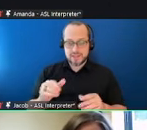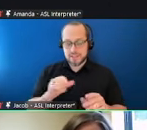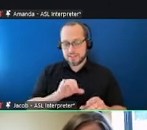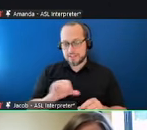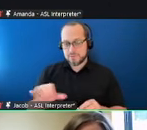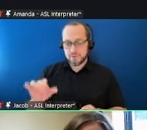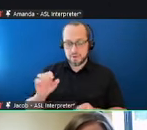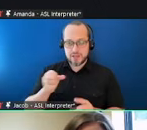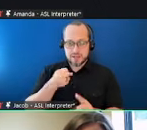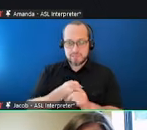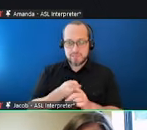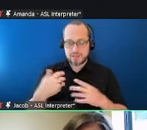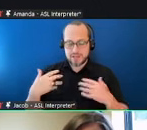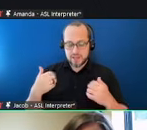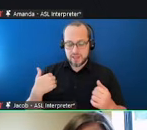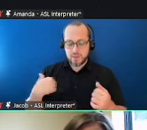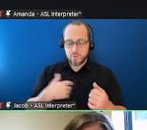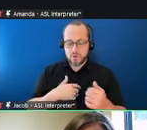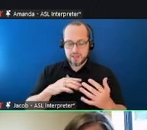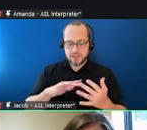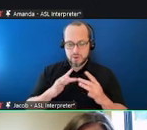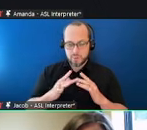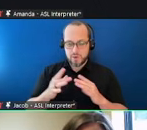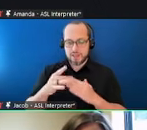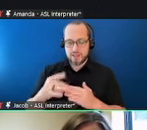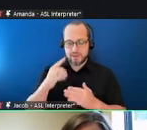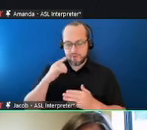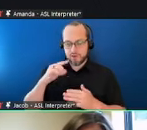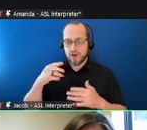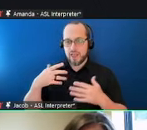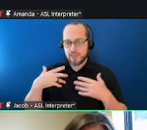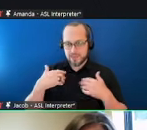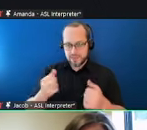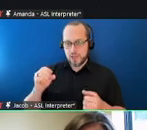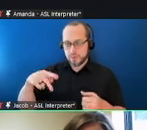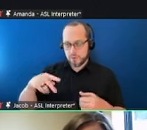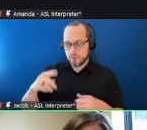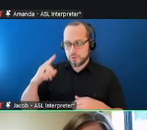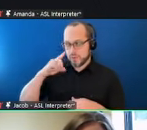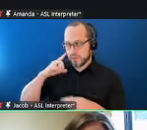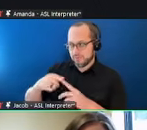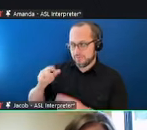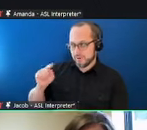We were a network lead for healthy opportunities and Tina, you'll hear from her, was the leader